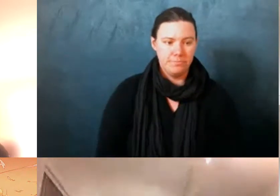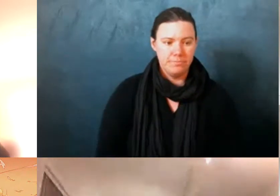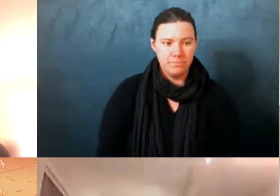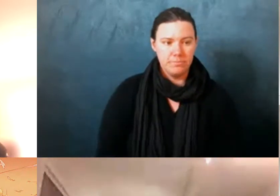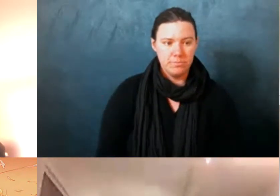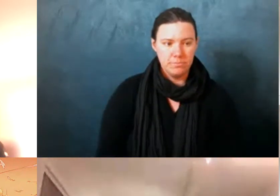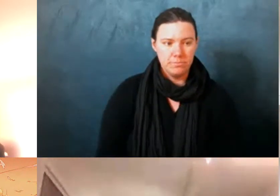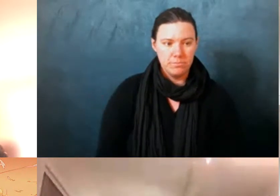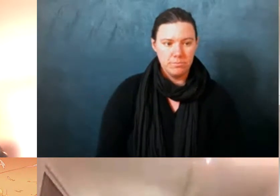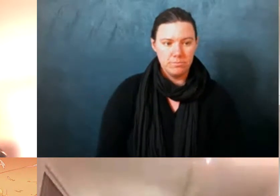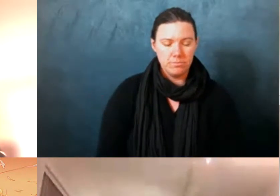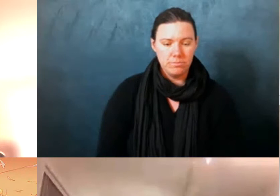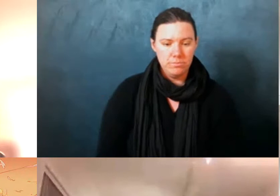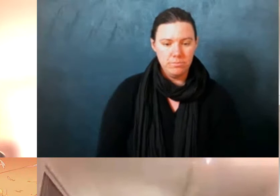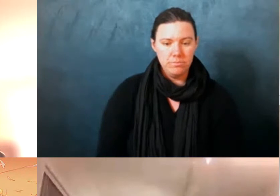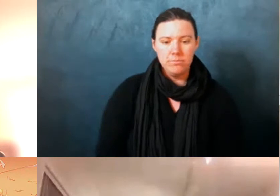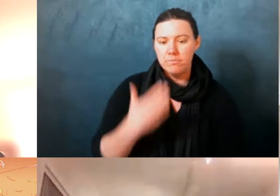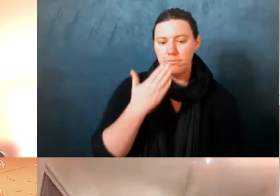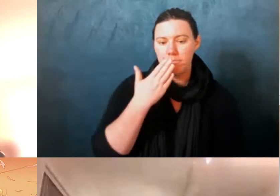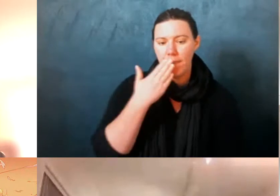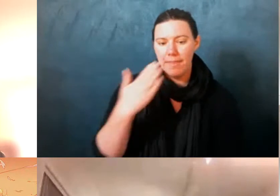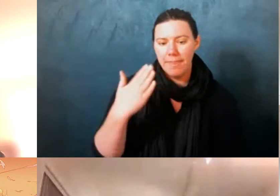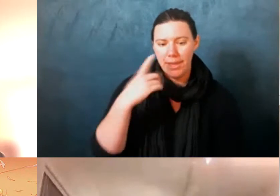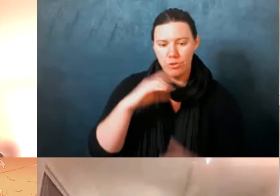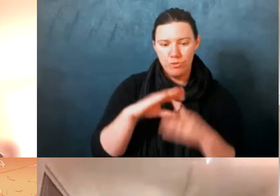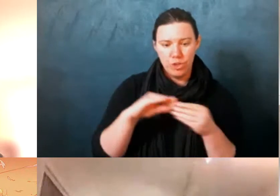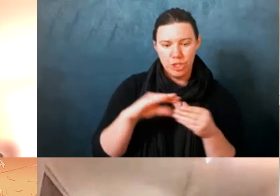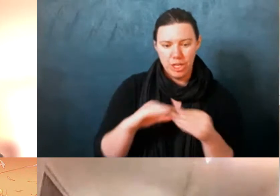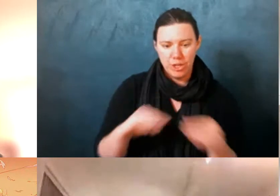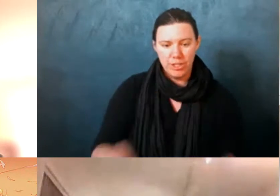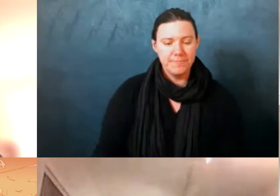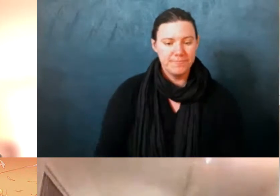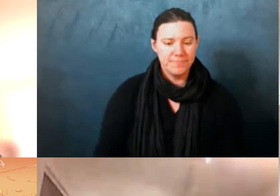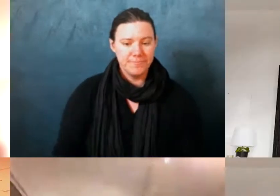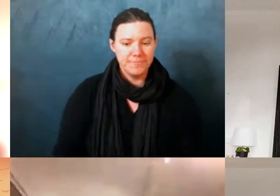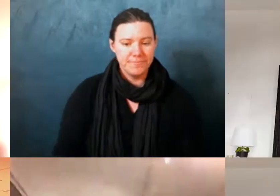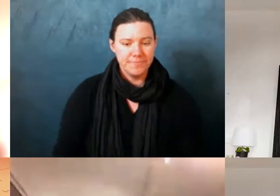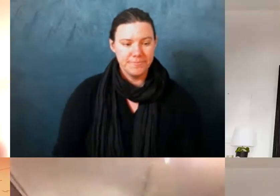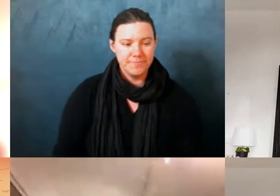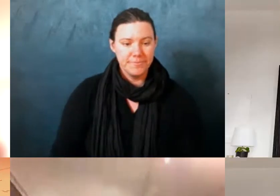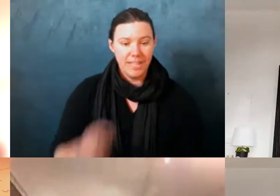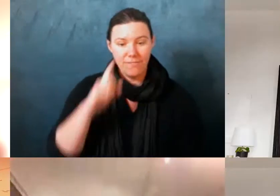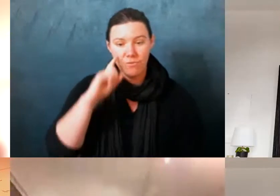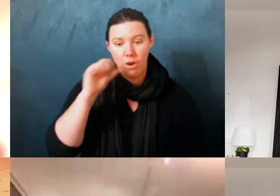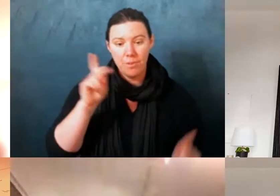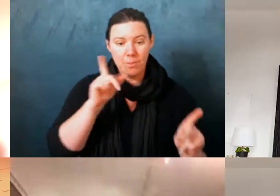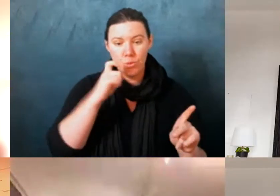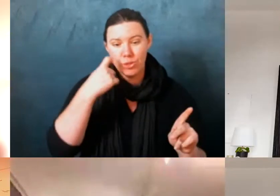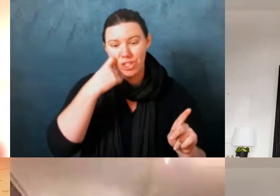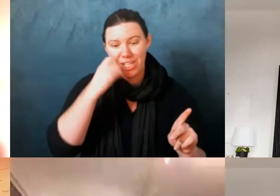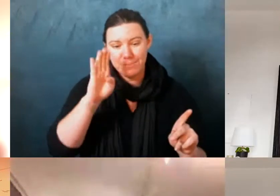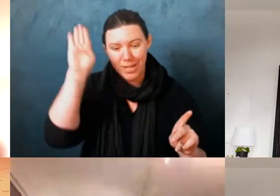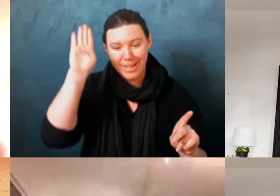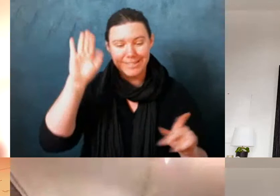[Ashley] Thank you for sharing. And for other people who just put their hands up,